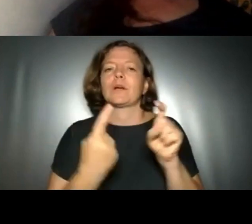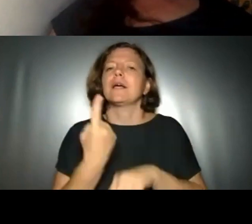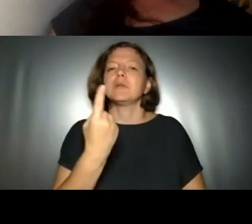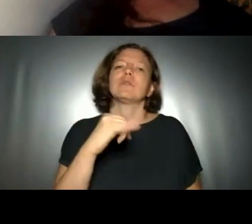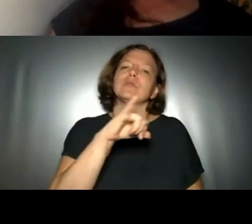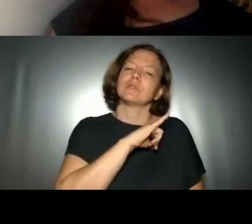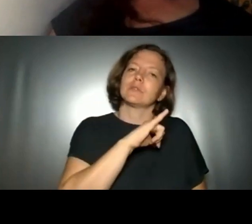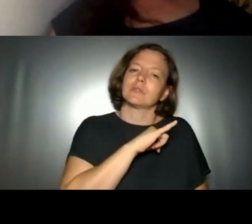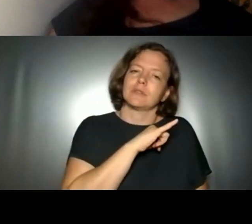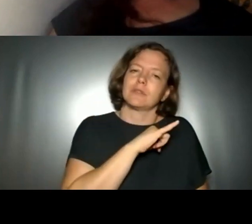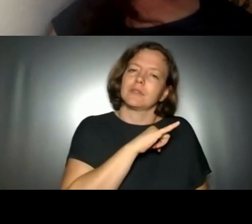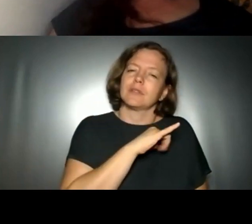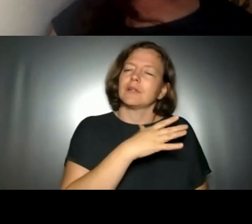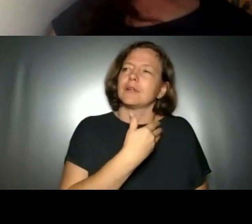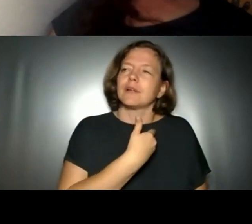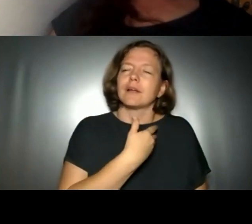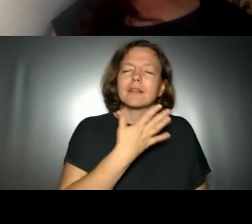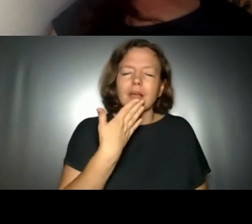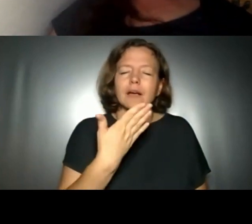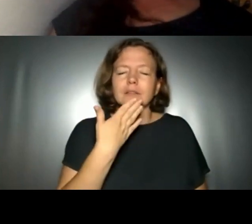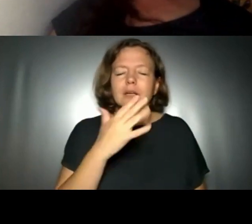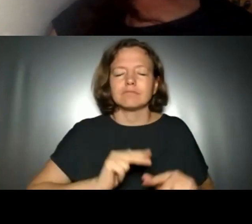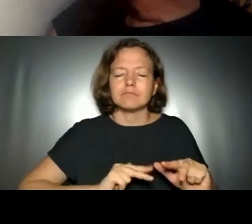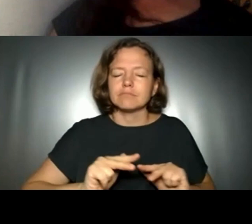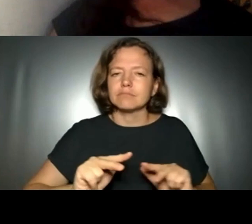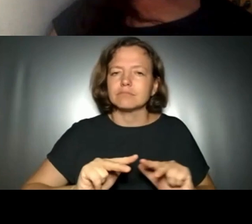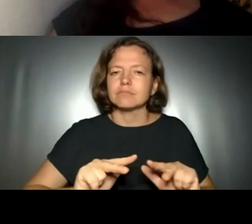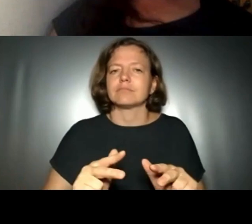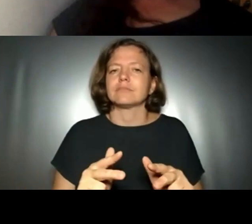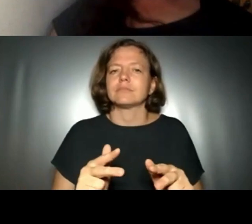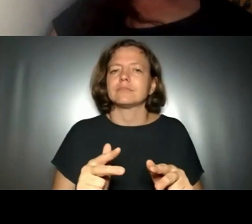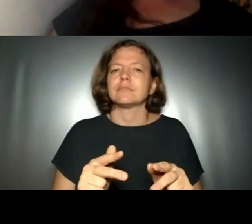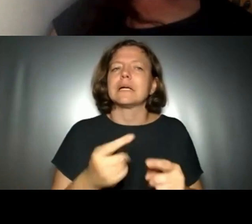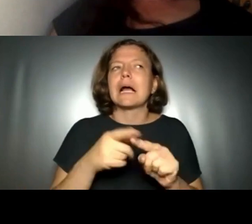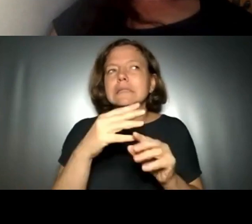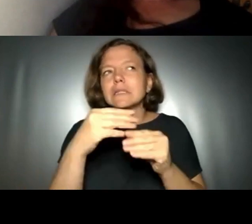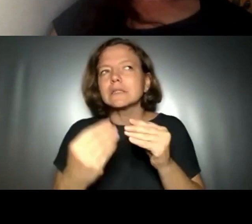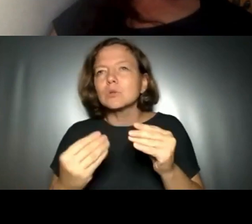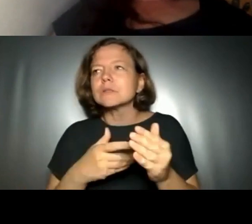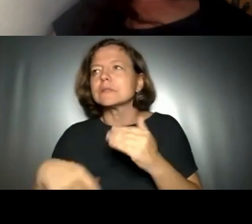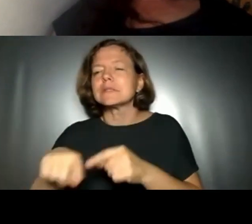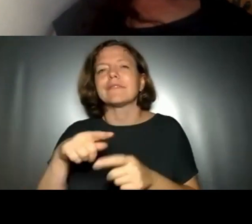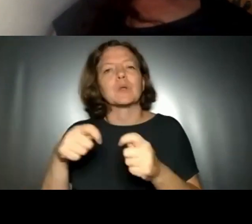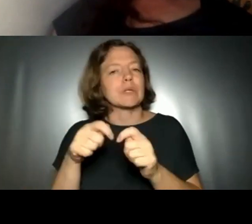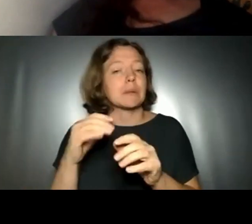for making this whole thing happen. I didn't have contact to other disabled artists until now, or at least not artists